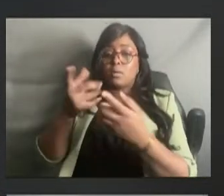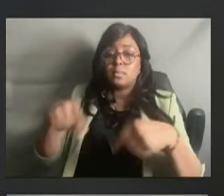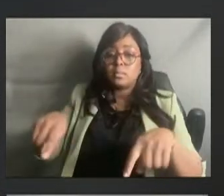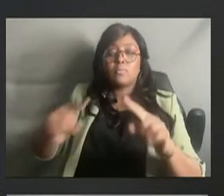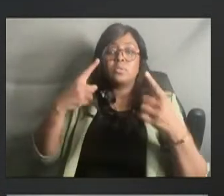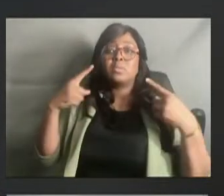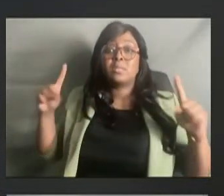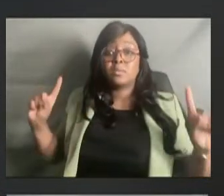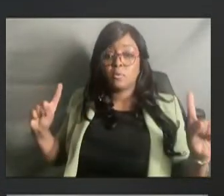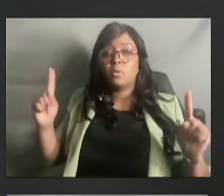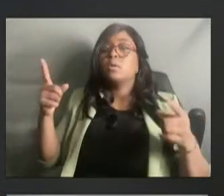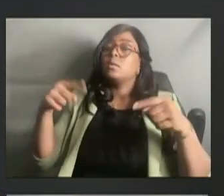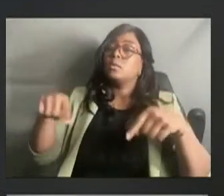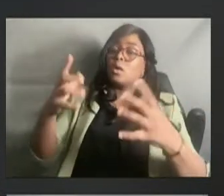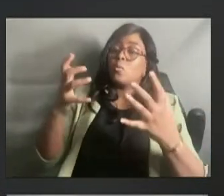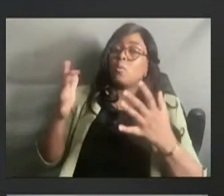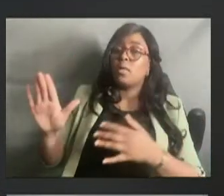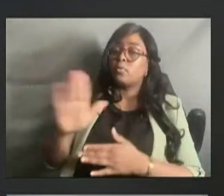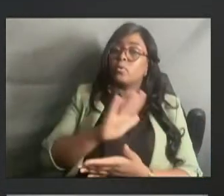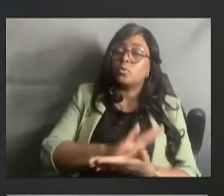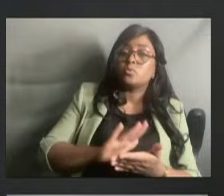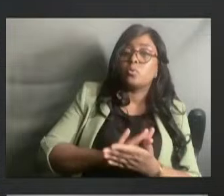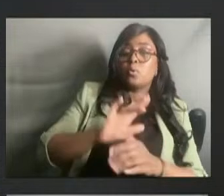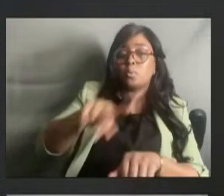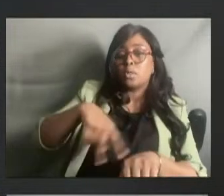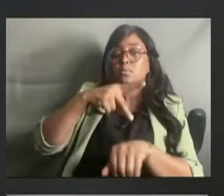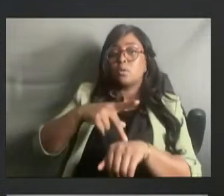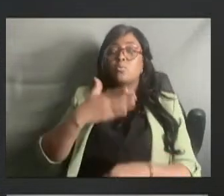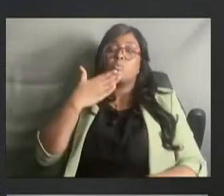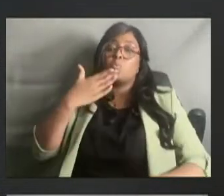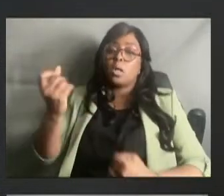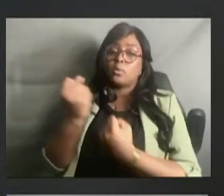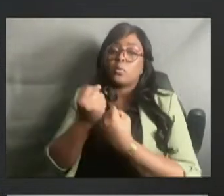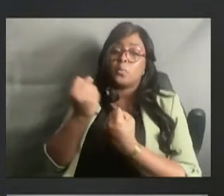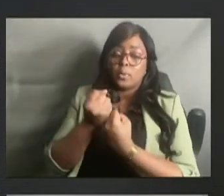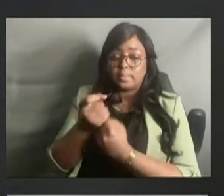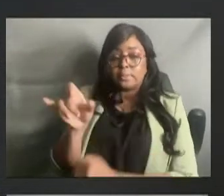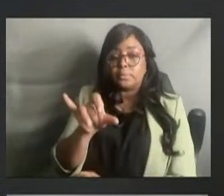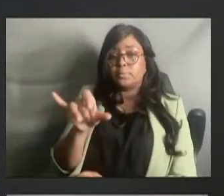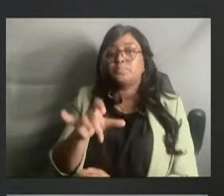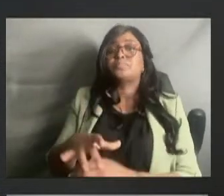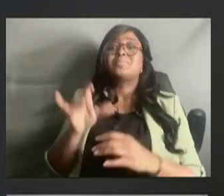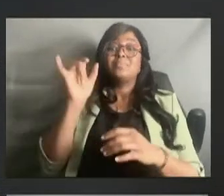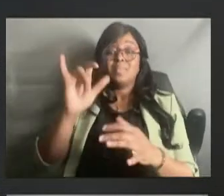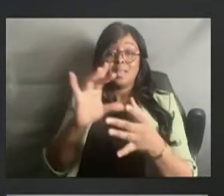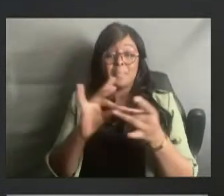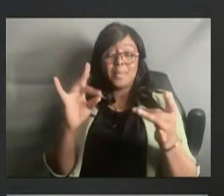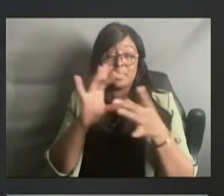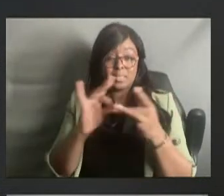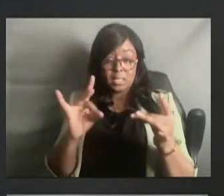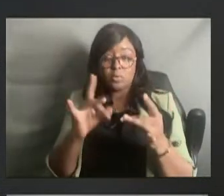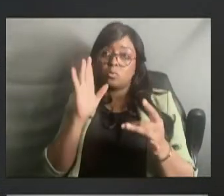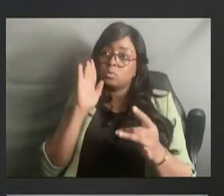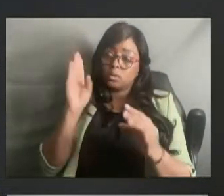resources in their classroom that would make them successful. They wanted their schools and